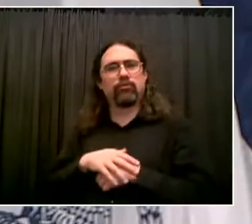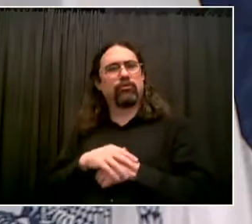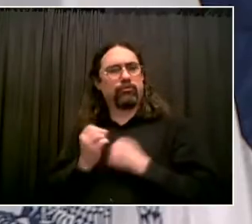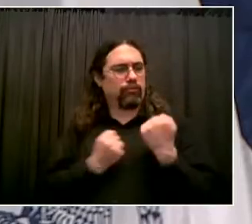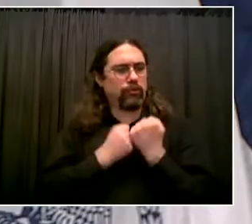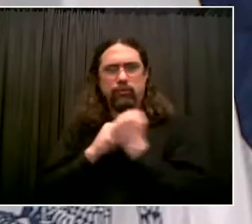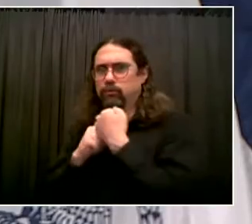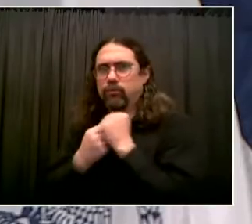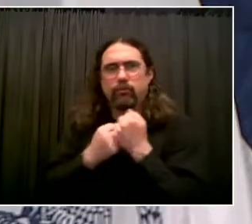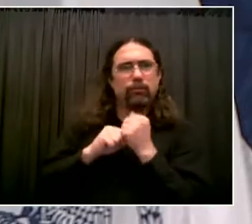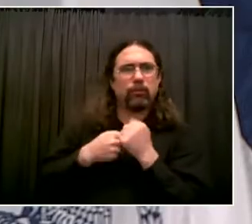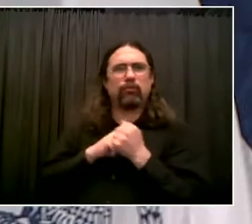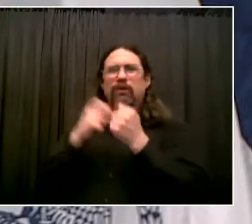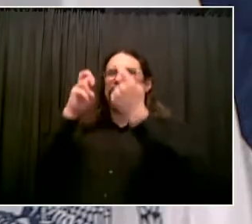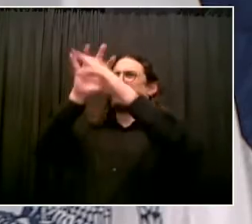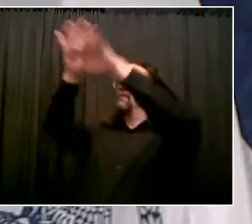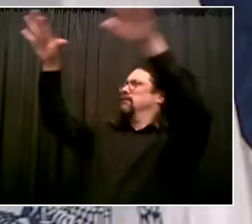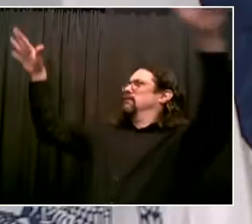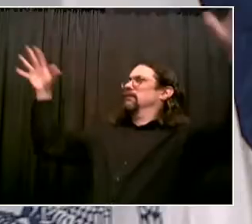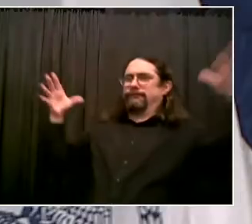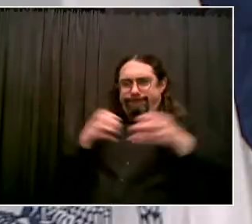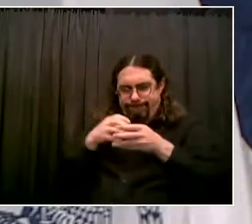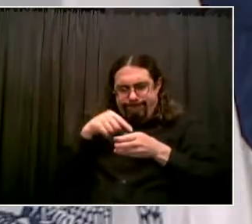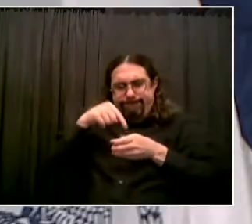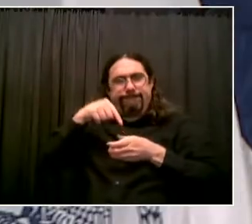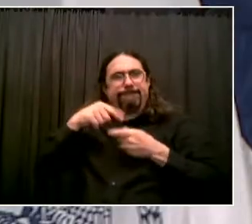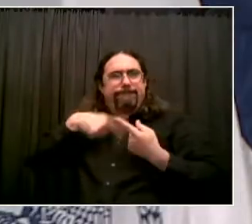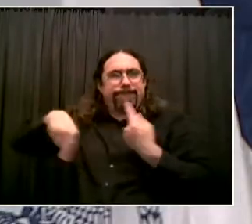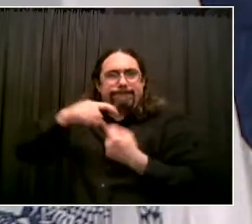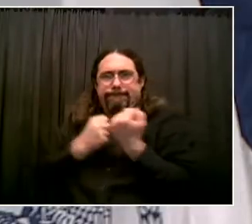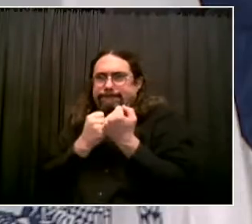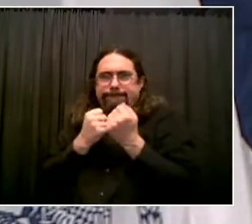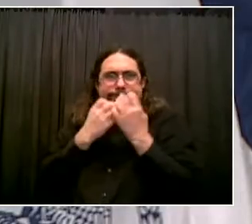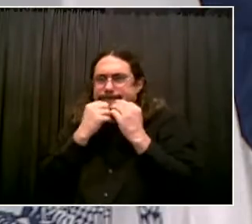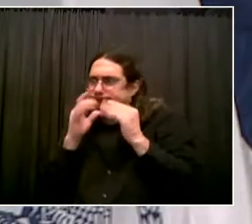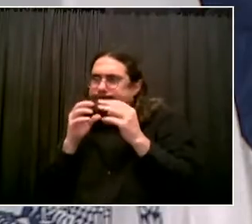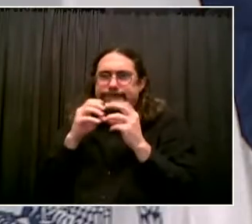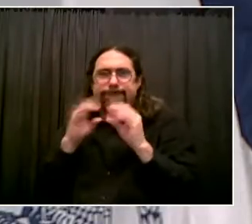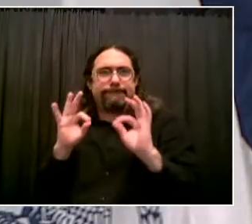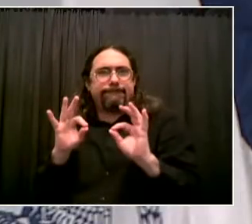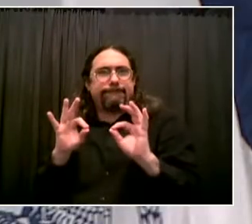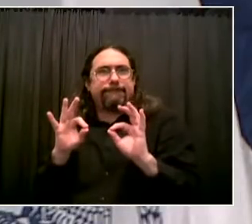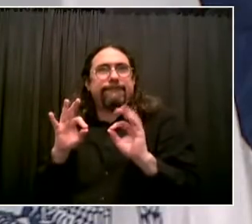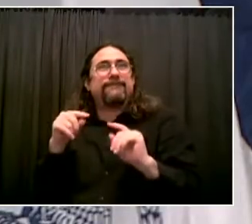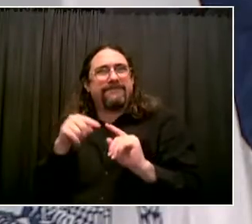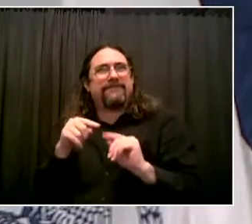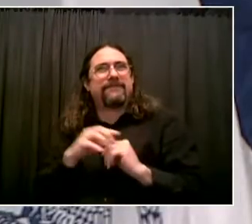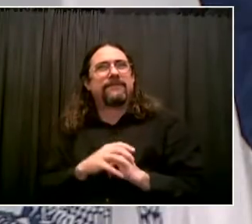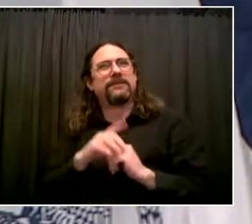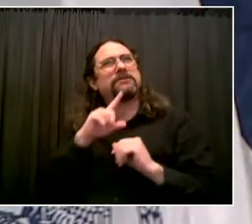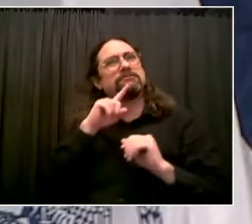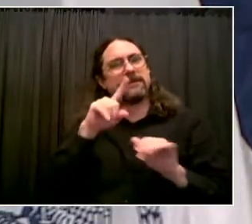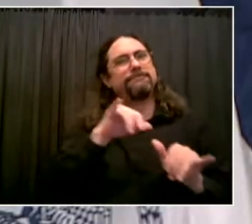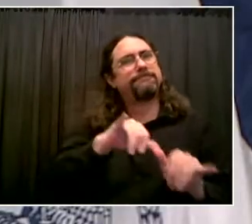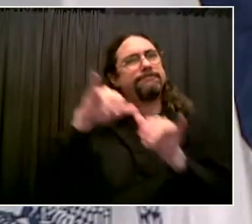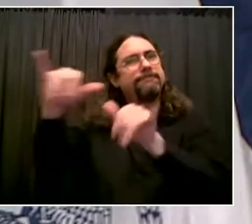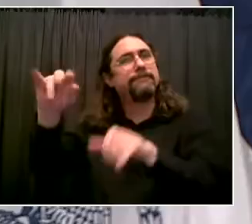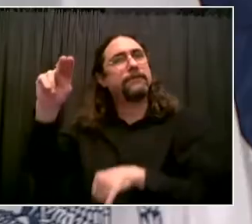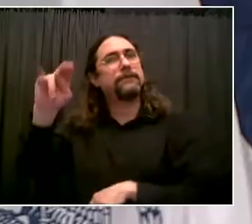COMMUNITY OF PEOPLE OF AND BY AND FOR